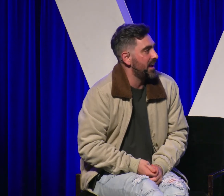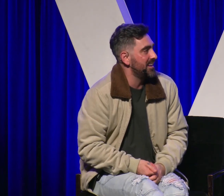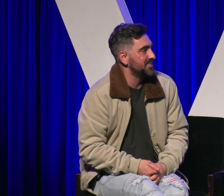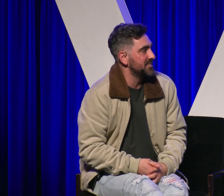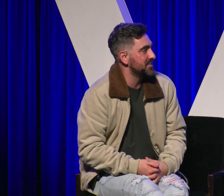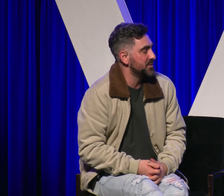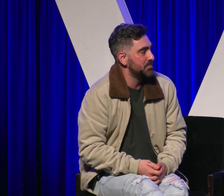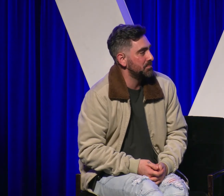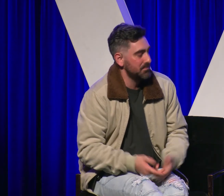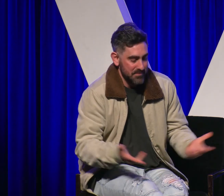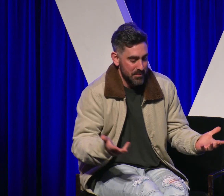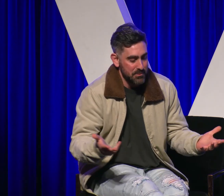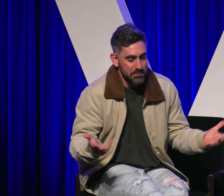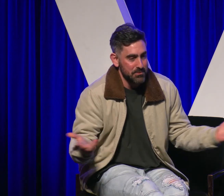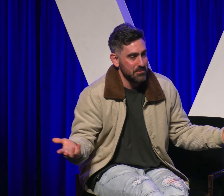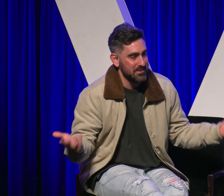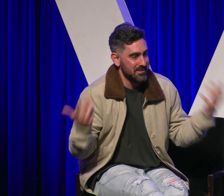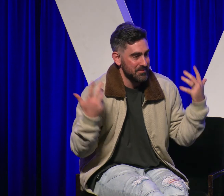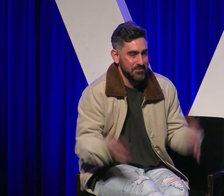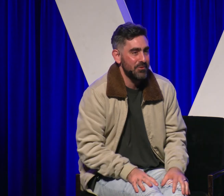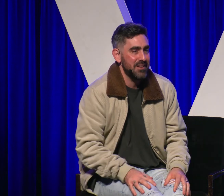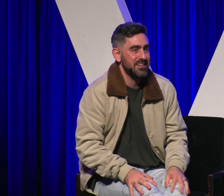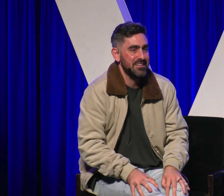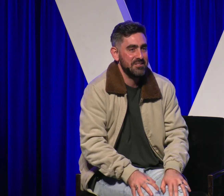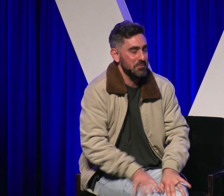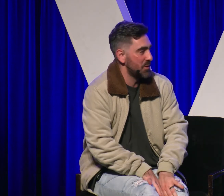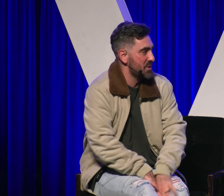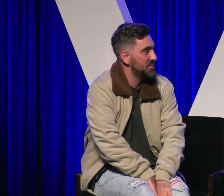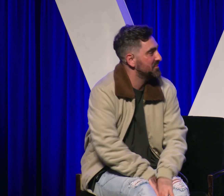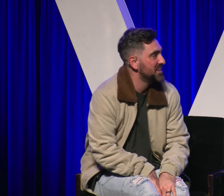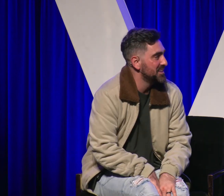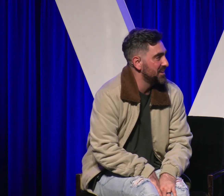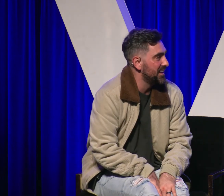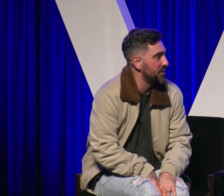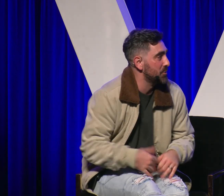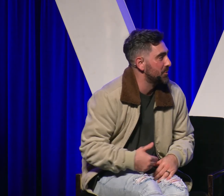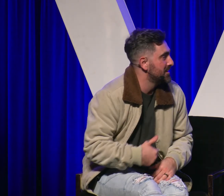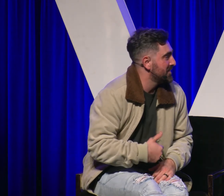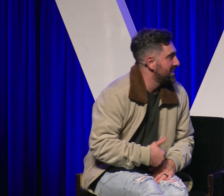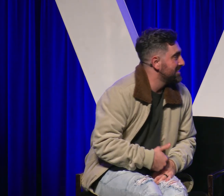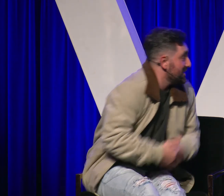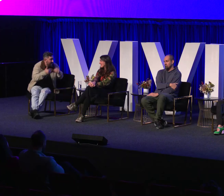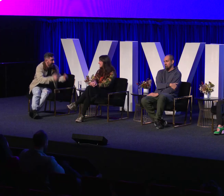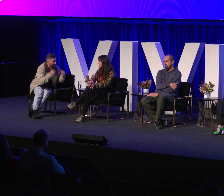and the people right down here at the bottom who. The headline acts. They're behaving, you know, (CROSSTALKS).